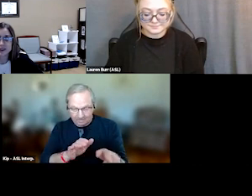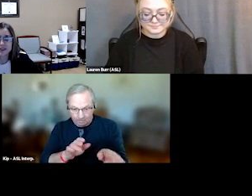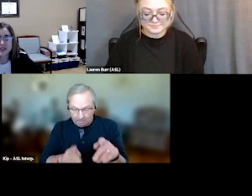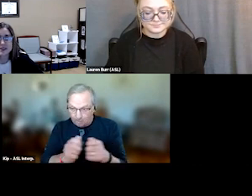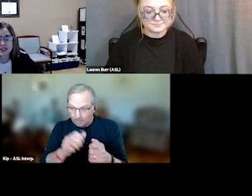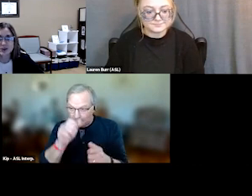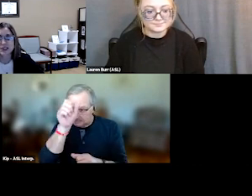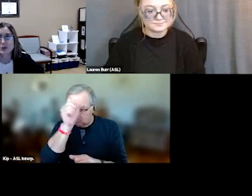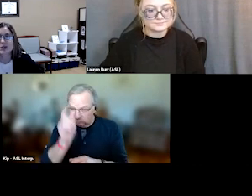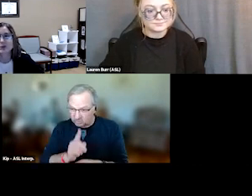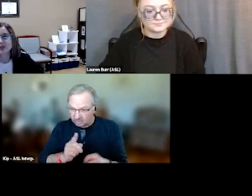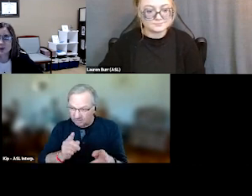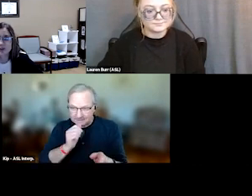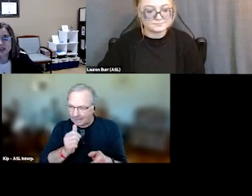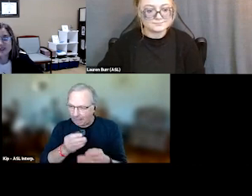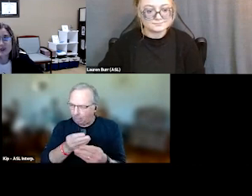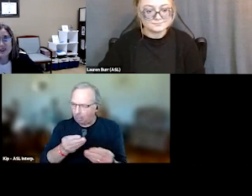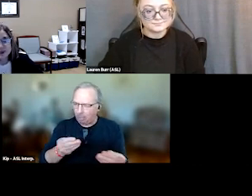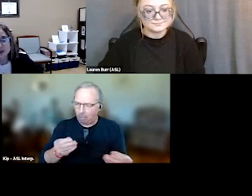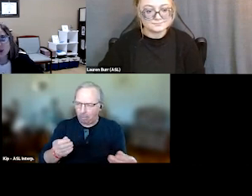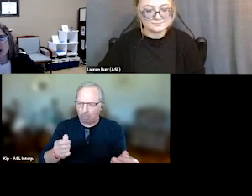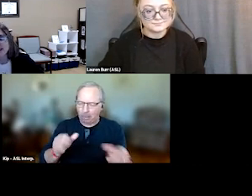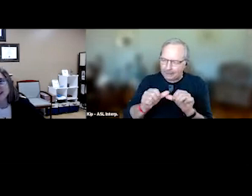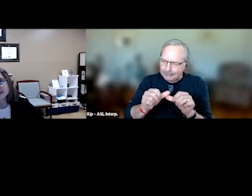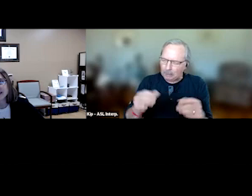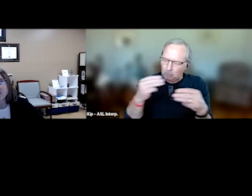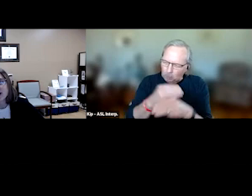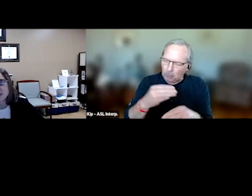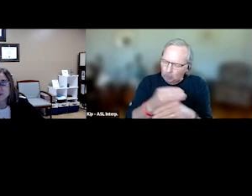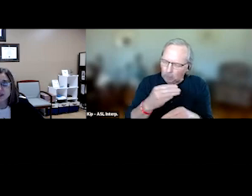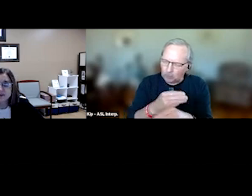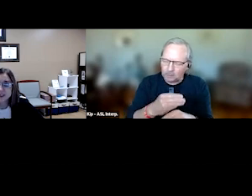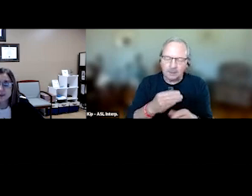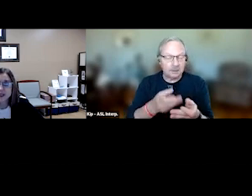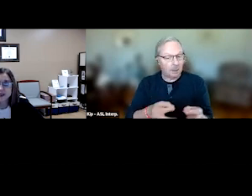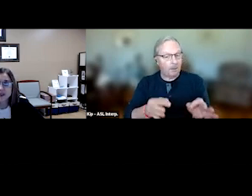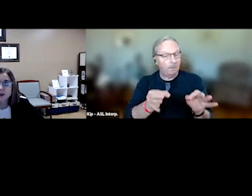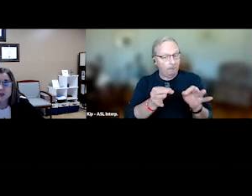and continue to get worse and worse. But I think that's really important to highlight how common recovery can be,